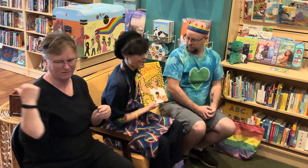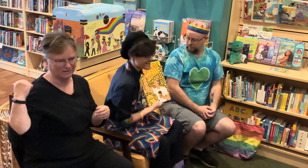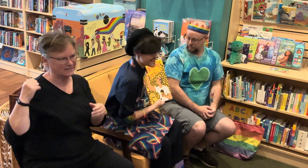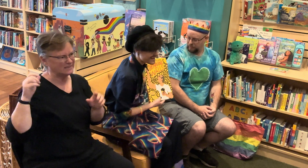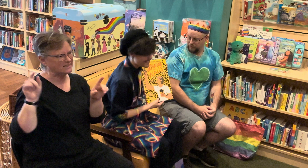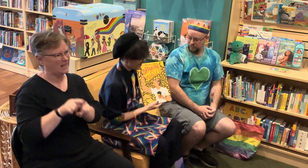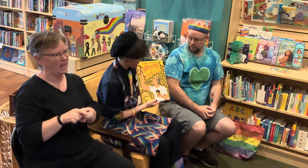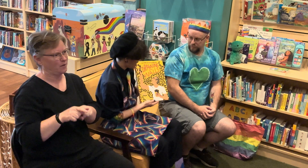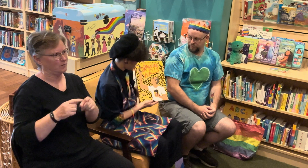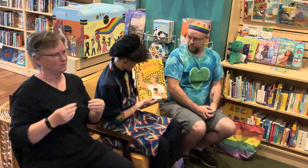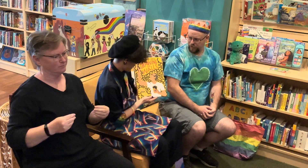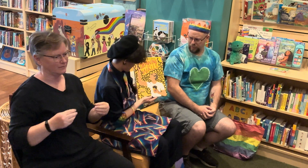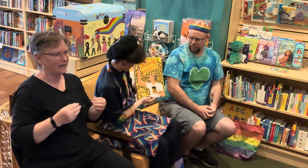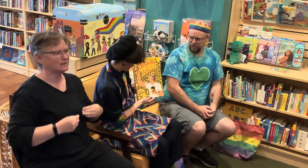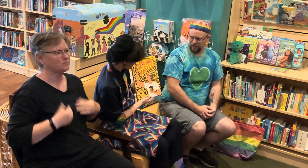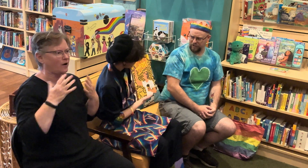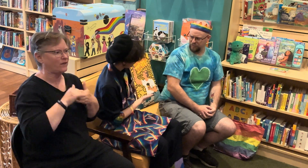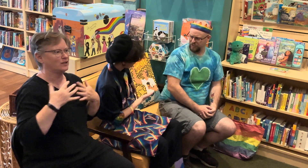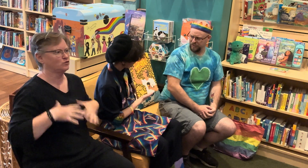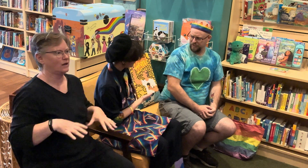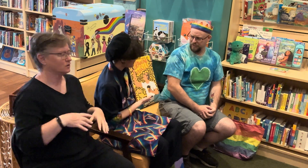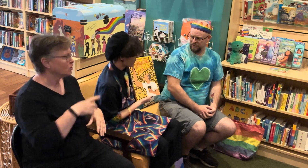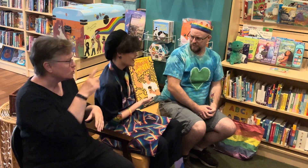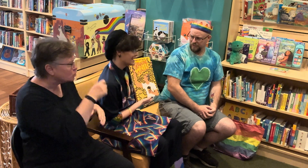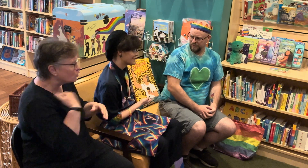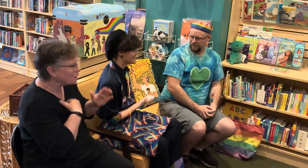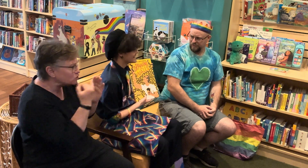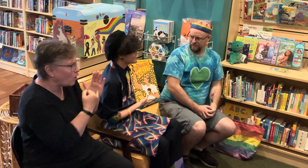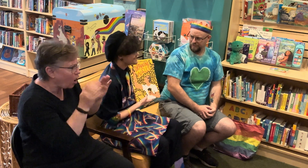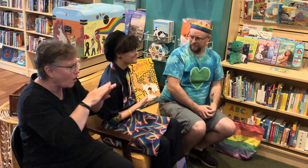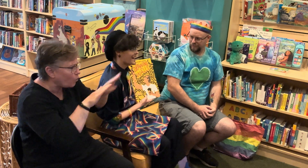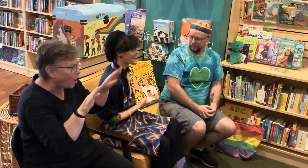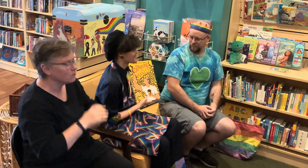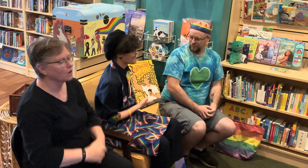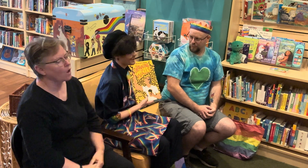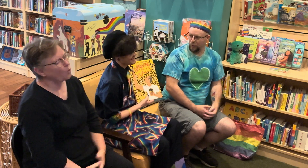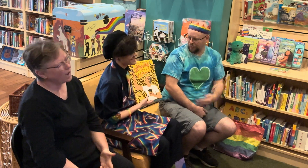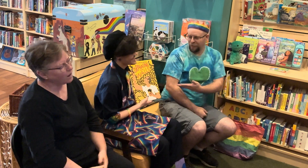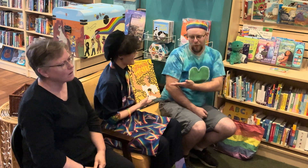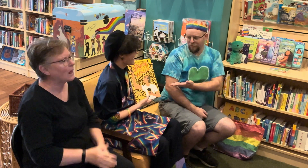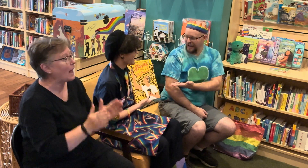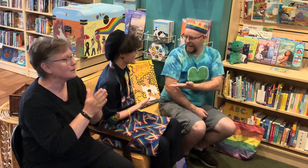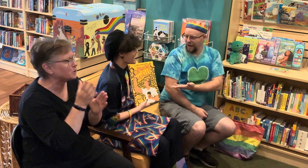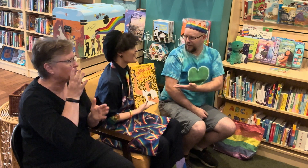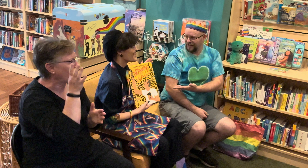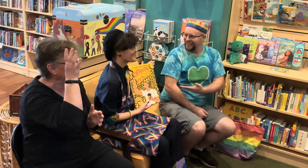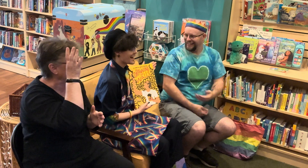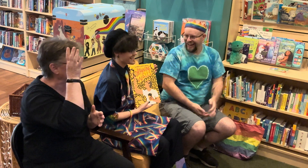dress is inspired by. AARON: Should we be drawing on walls? KAI: Well... ask your parents. AARON: We'll find out. KAI: We'll find